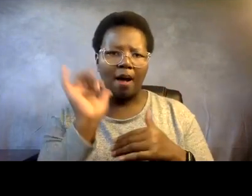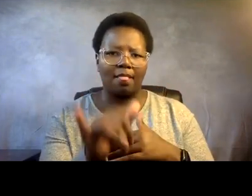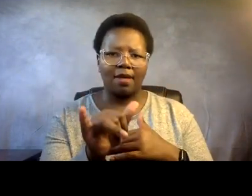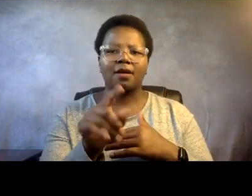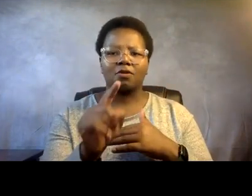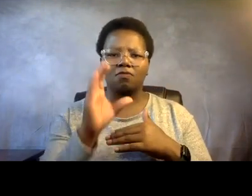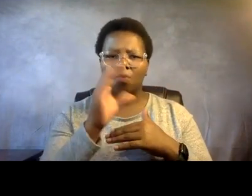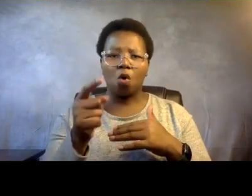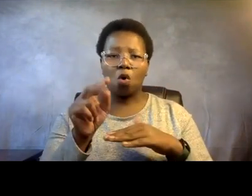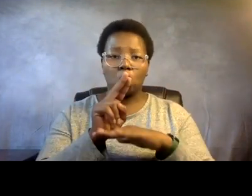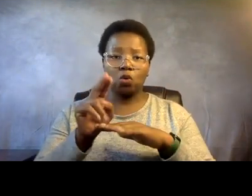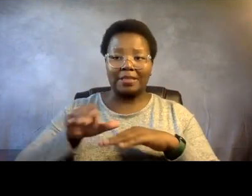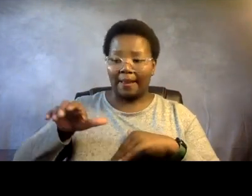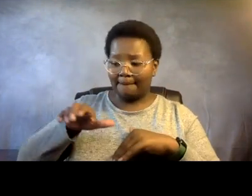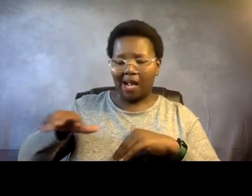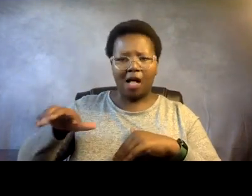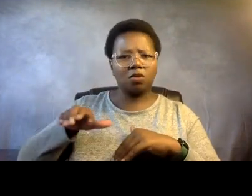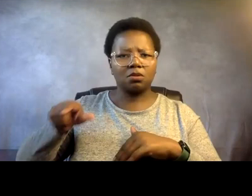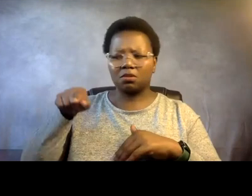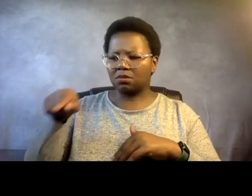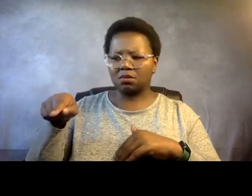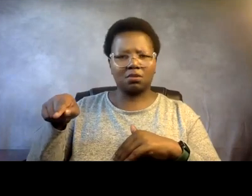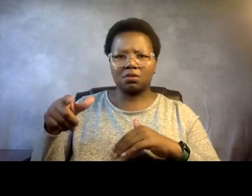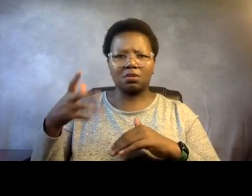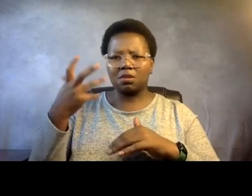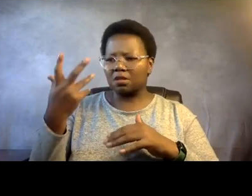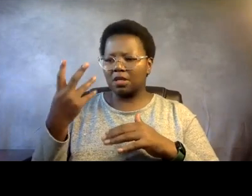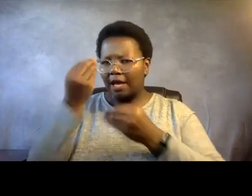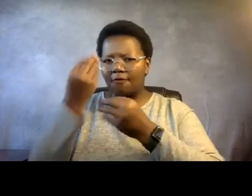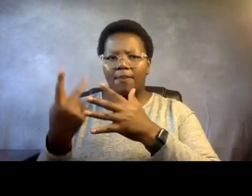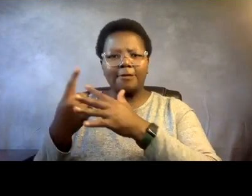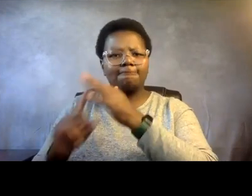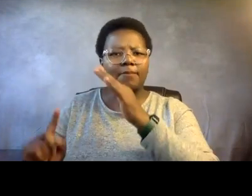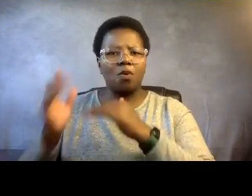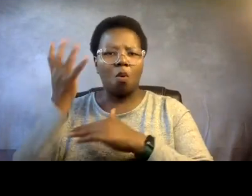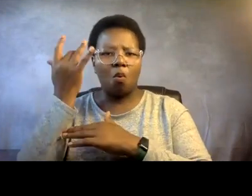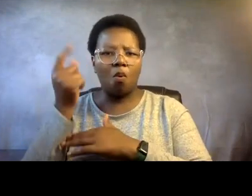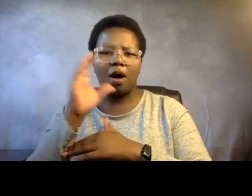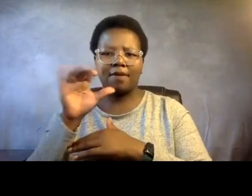so that I can can test that a little bit more either with WAVE or Developer Tools or in some